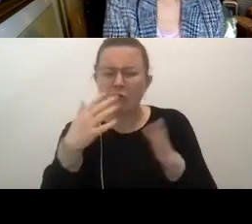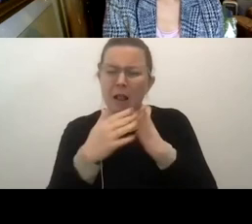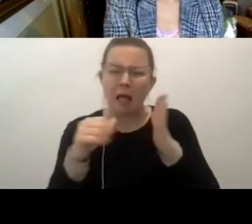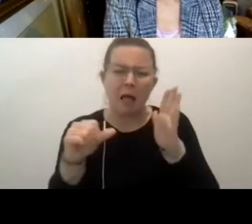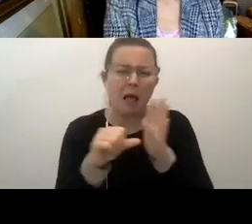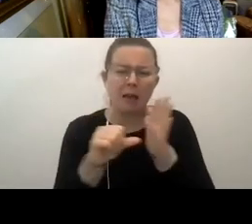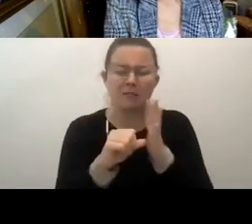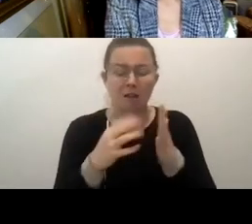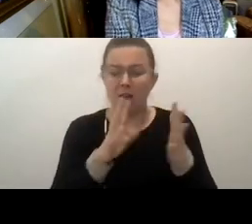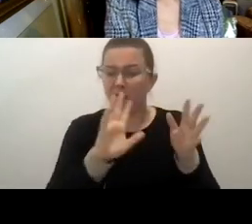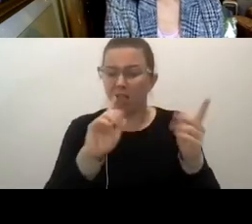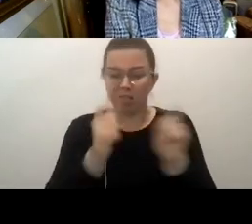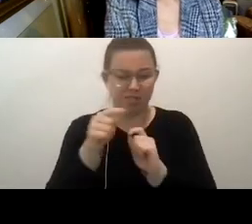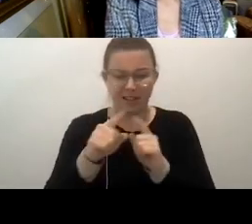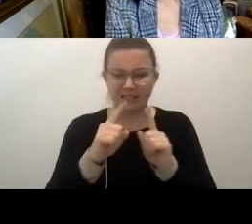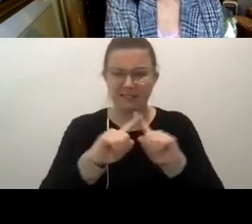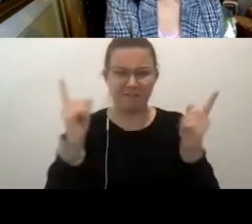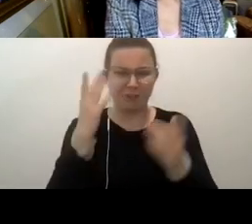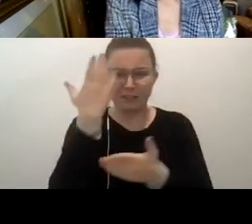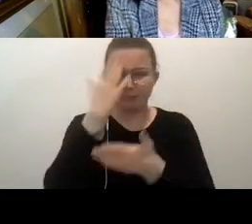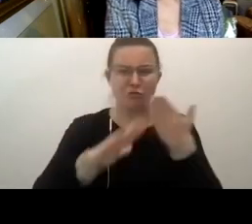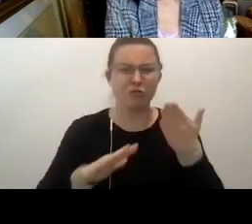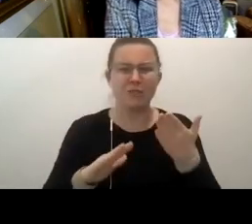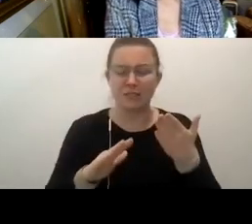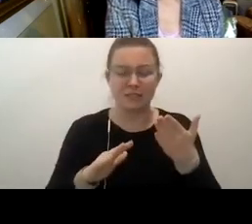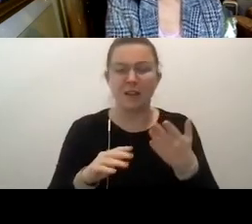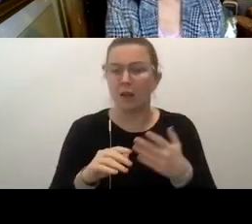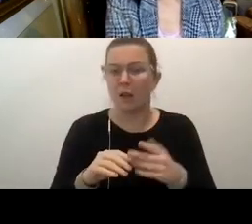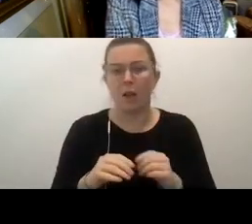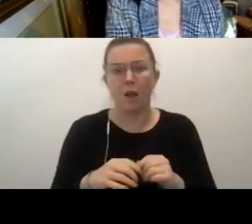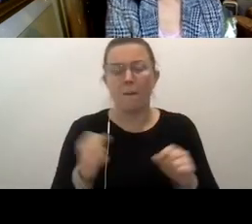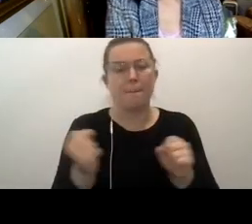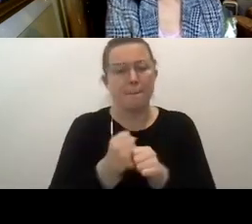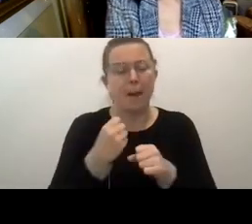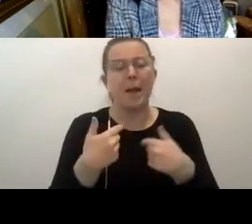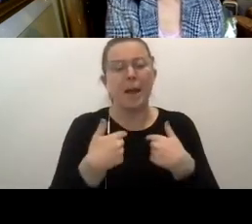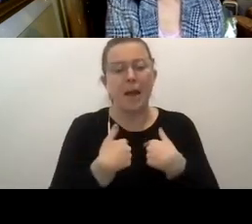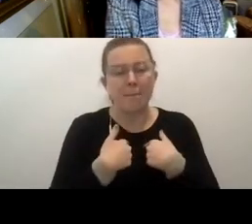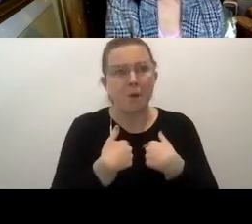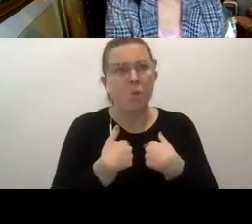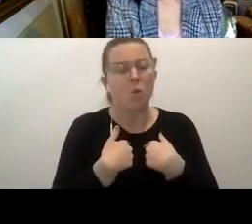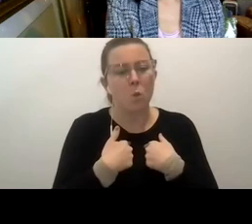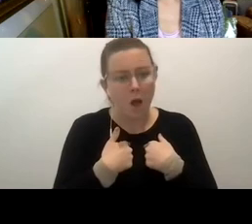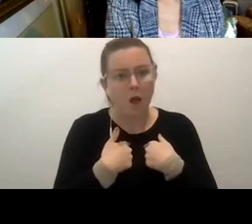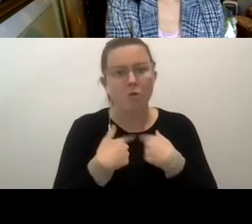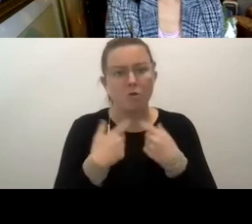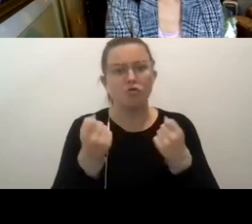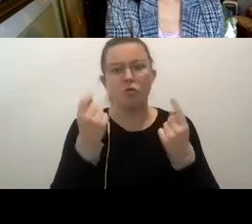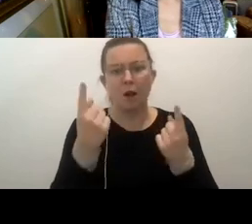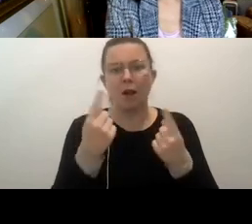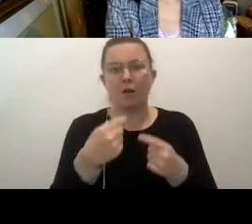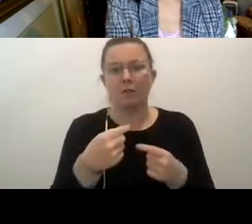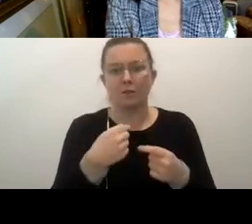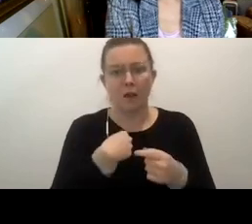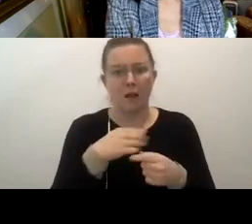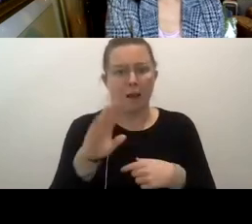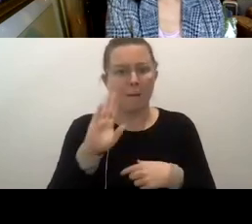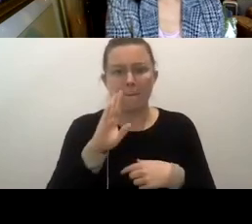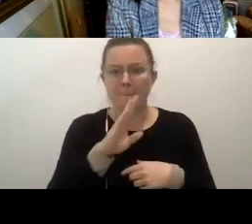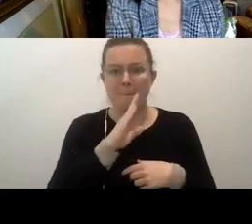experience, and it really made me realize how much I had been missing in my deaf experience.